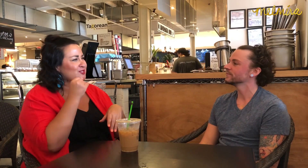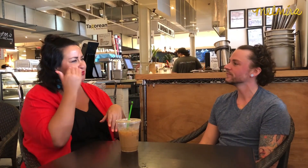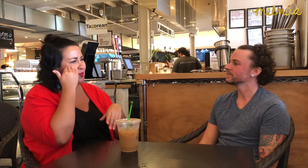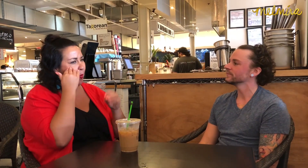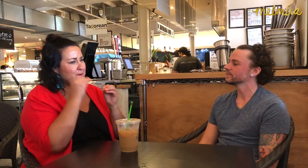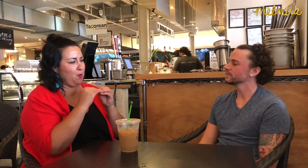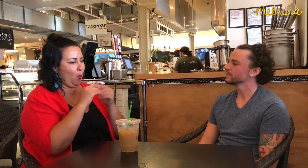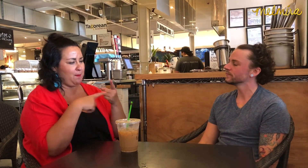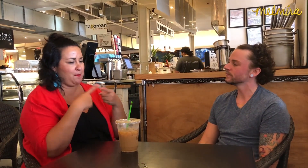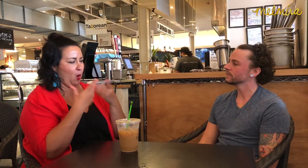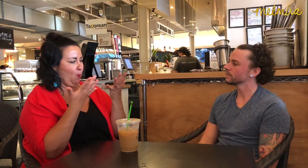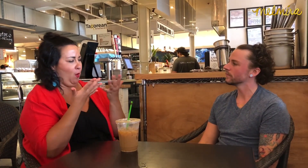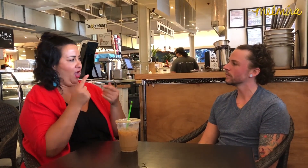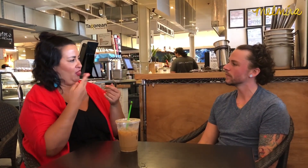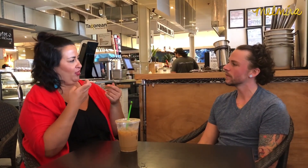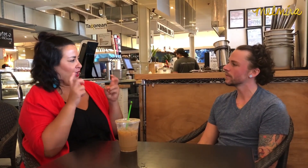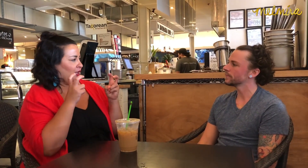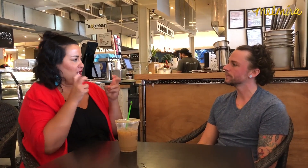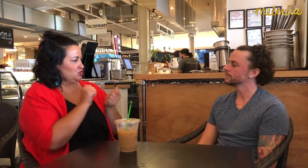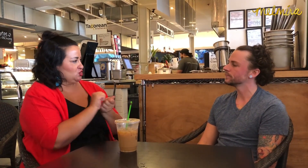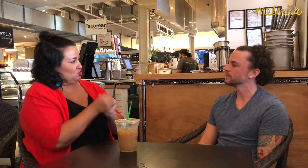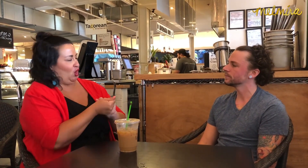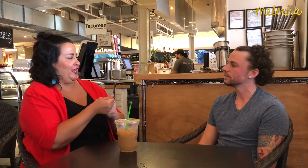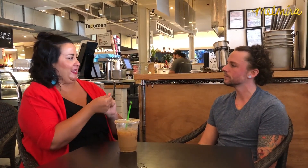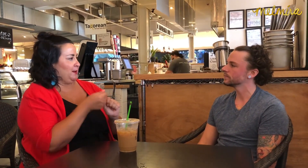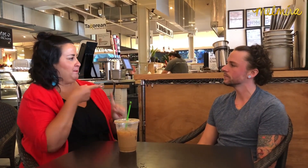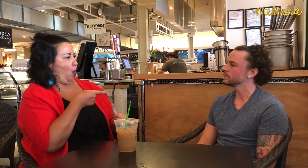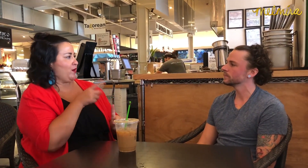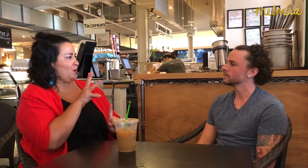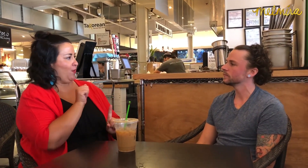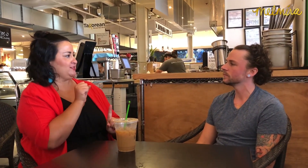I would like to know more about the turning point.